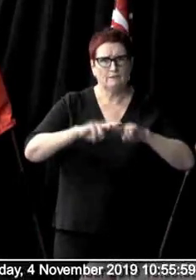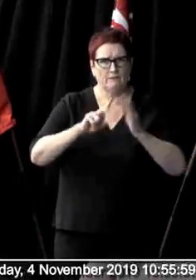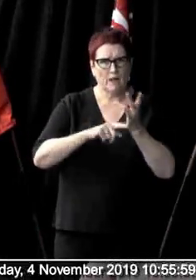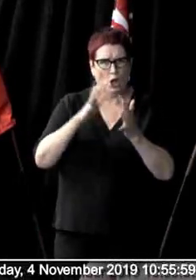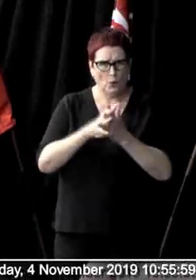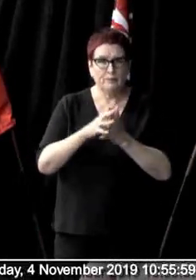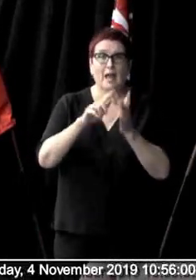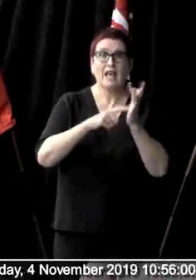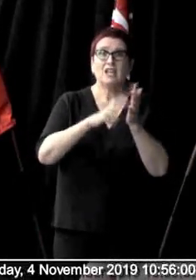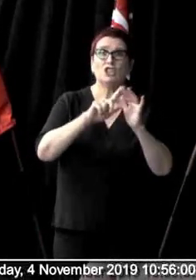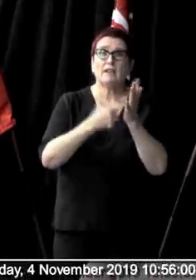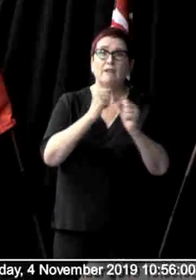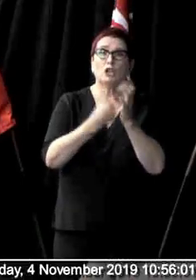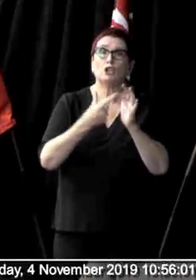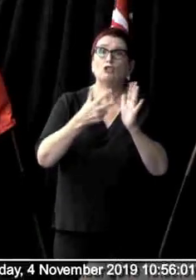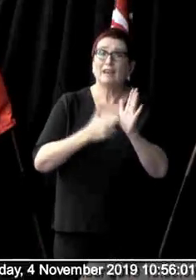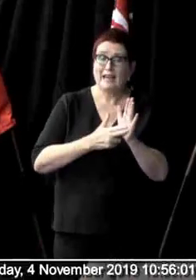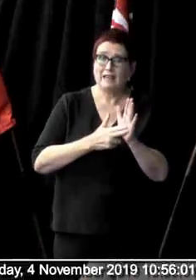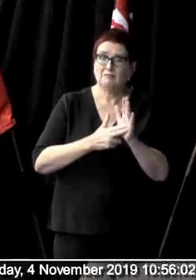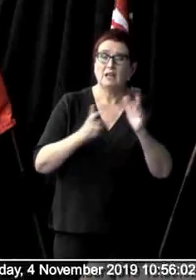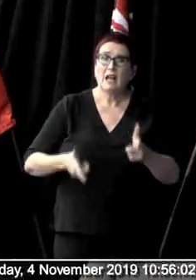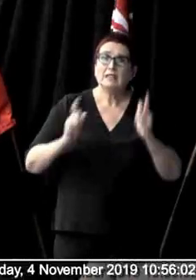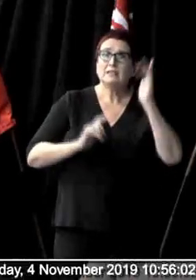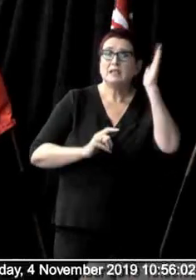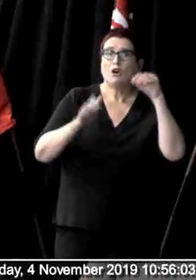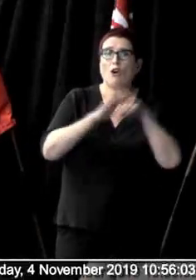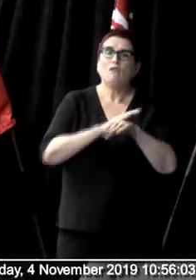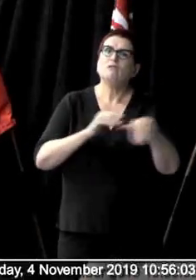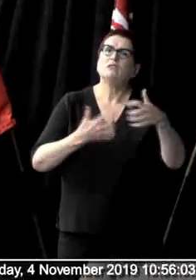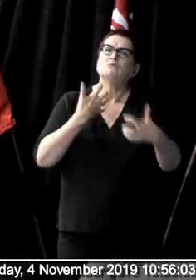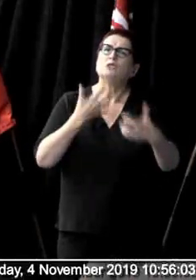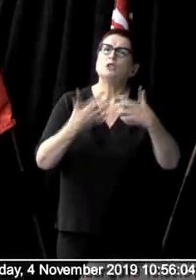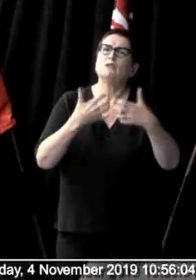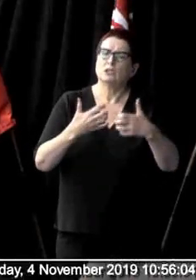school of management and director postgraduate community and not for profit